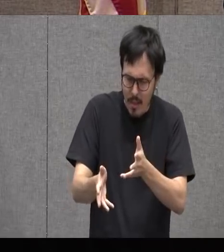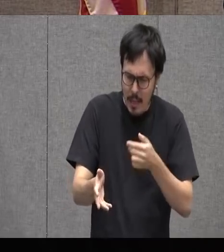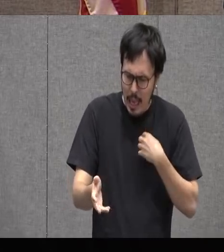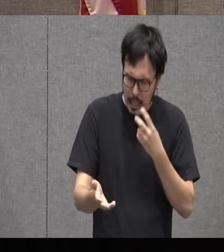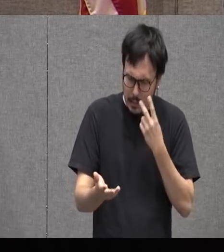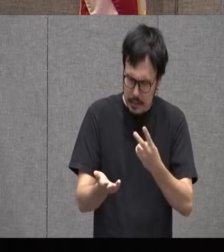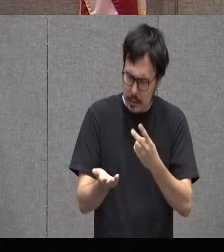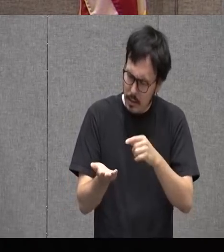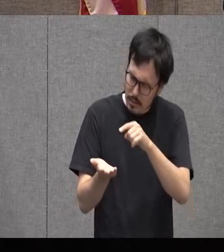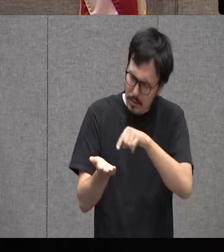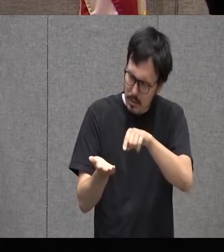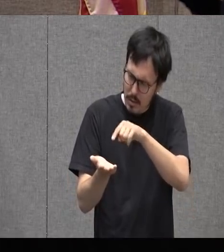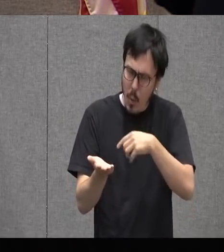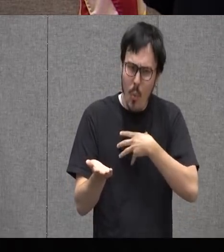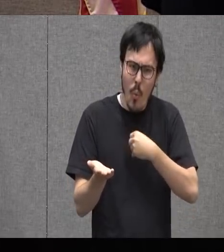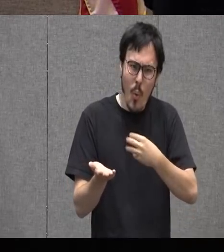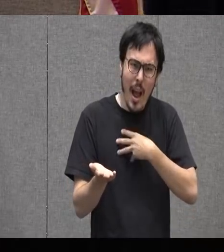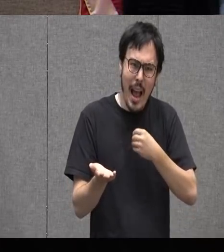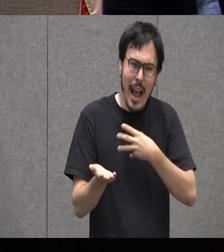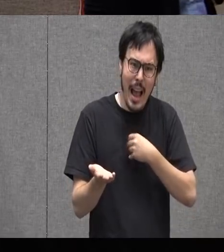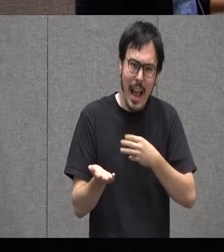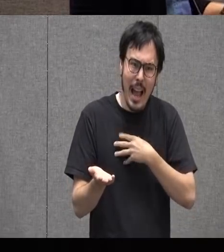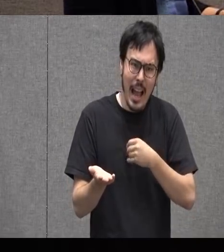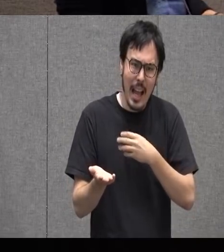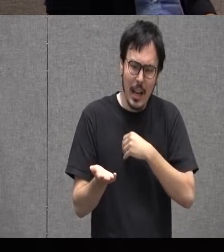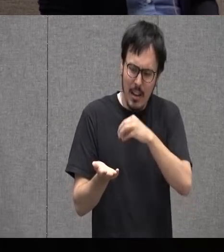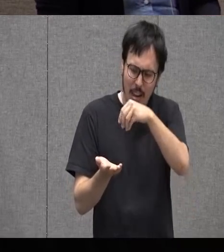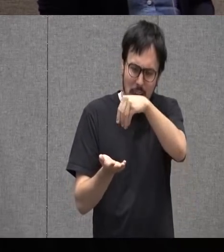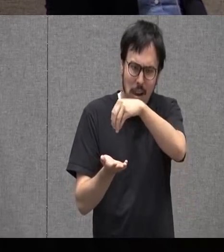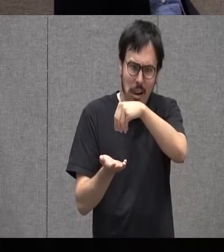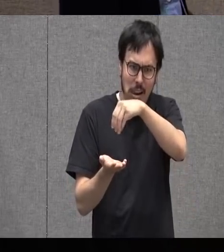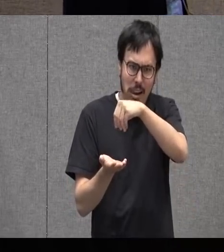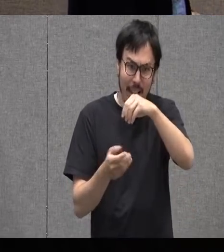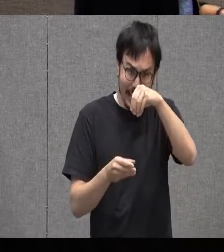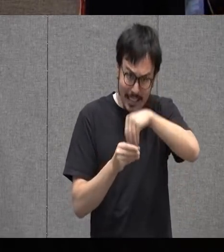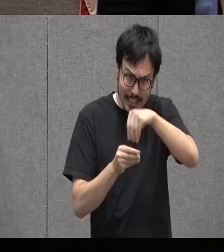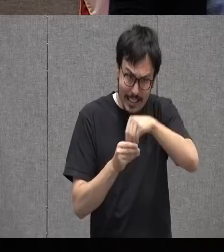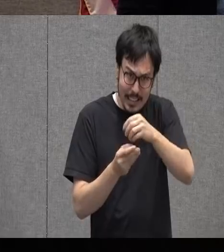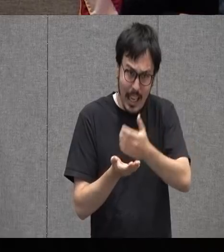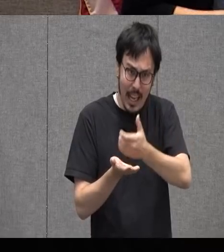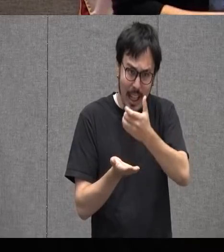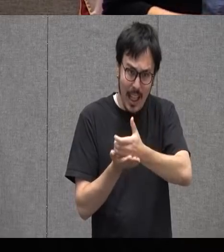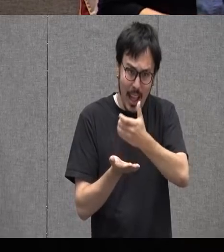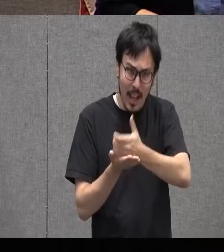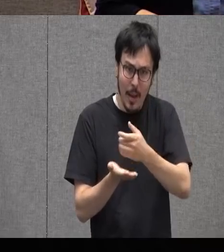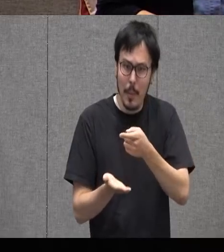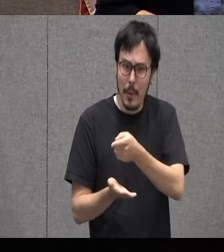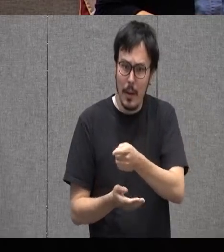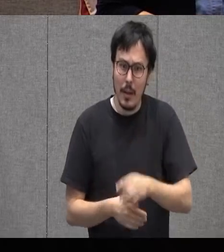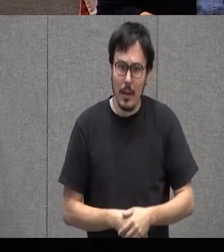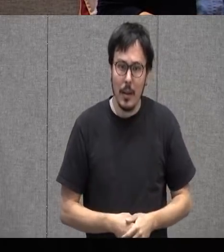Or I had the table salt again. So after a week, after seven days, what do you think happened to all of the water?